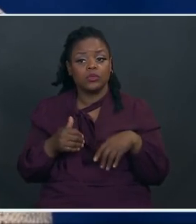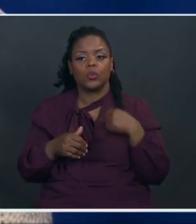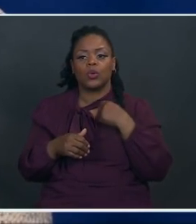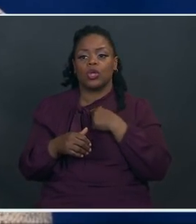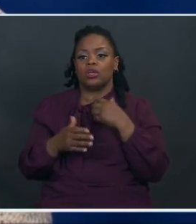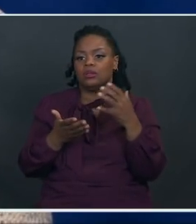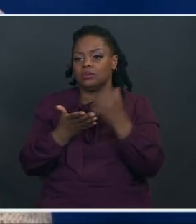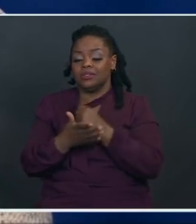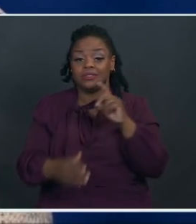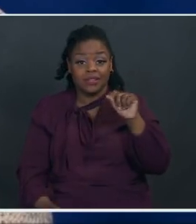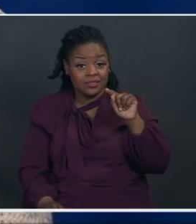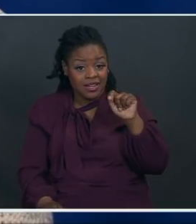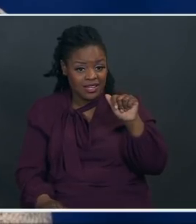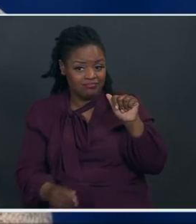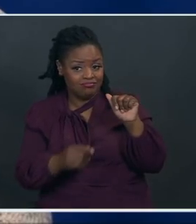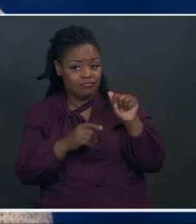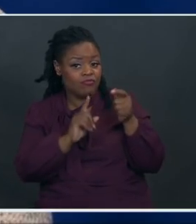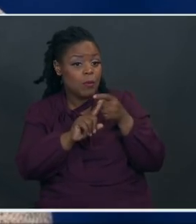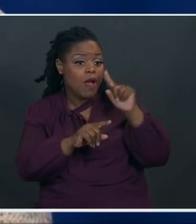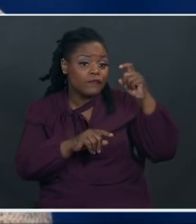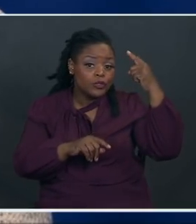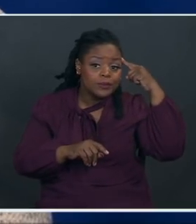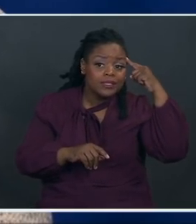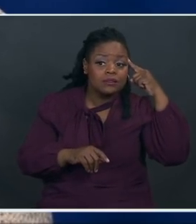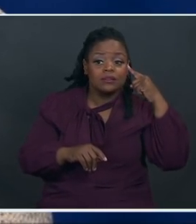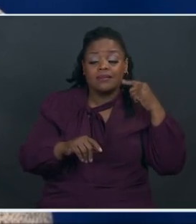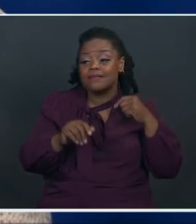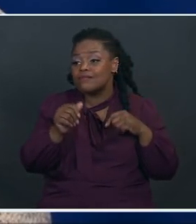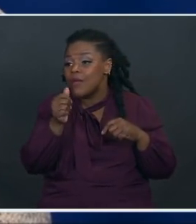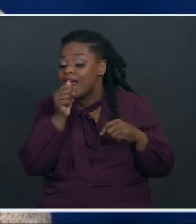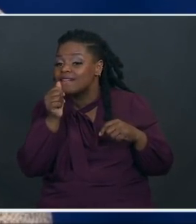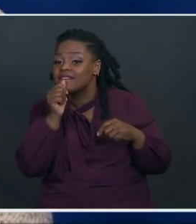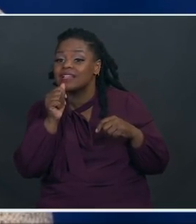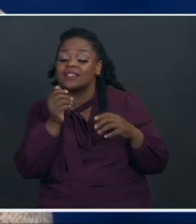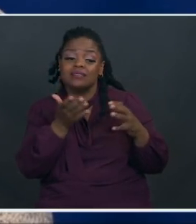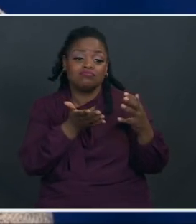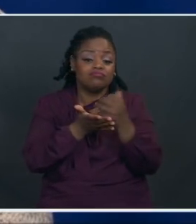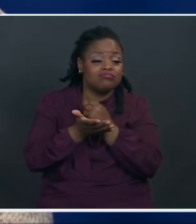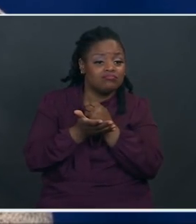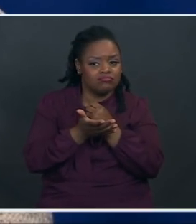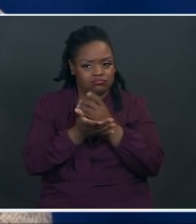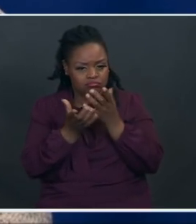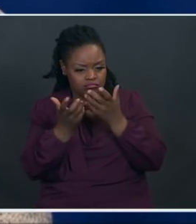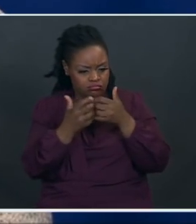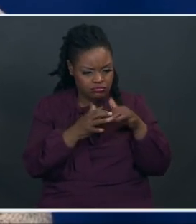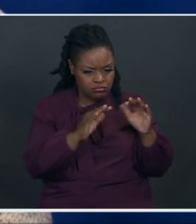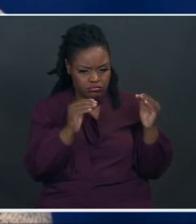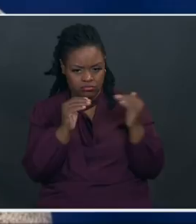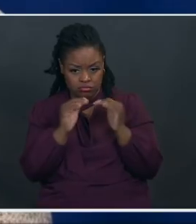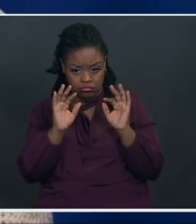and other sectors to find and remedy inequities. You know, we're eliminating all out-of-pocket costs for vaccines.